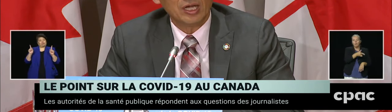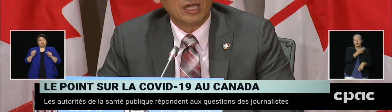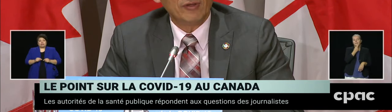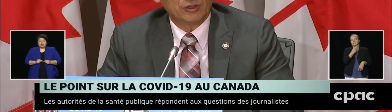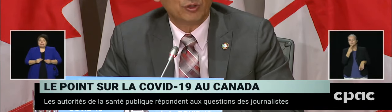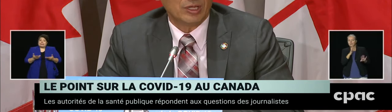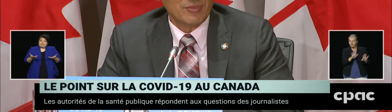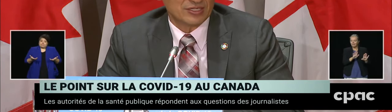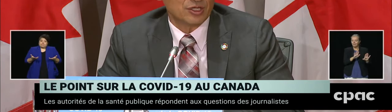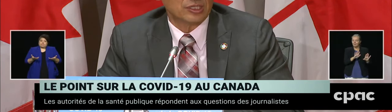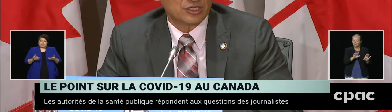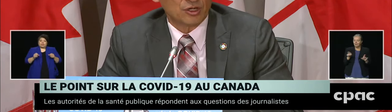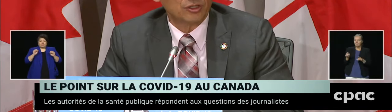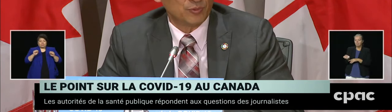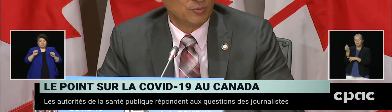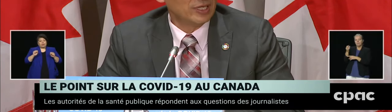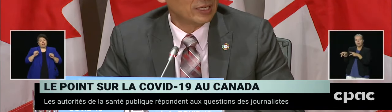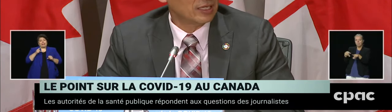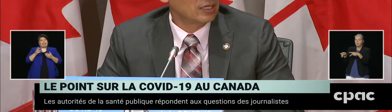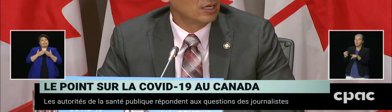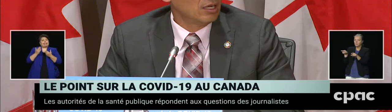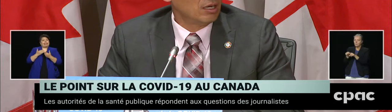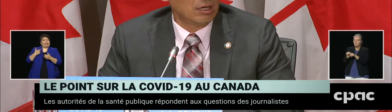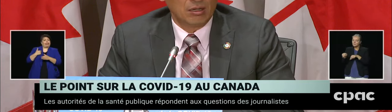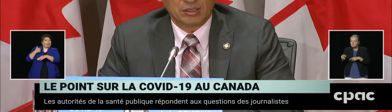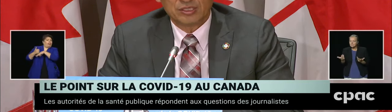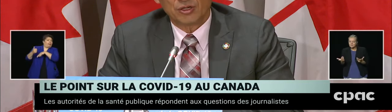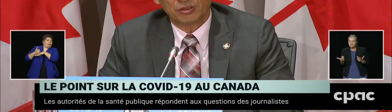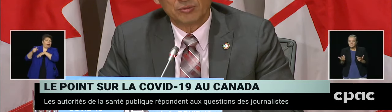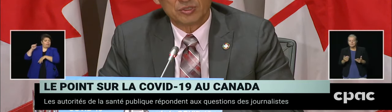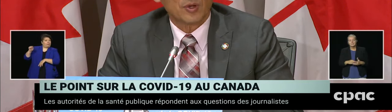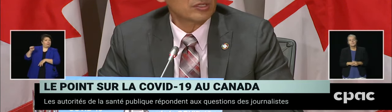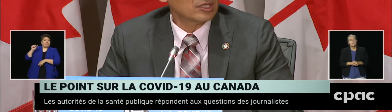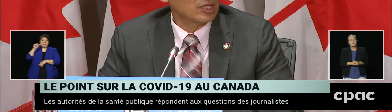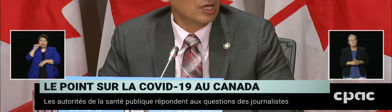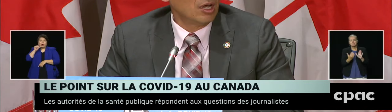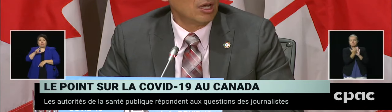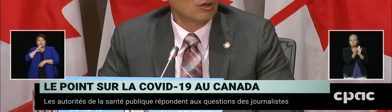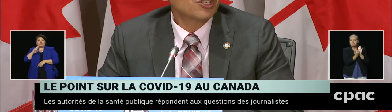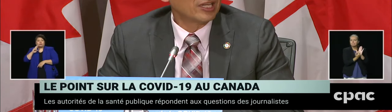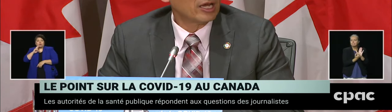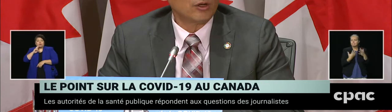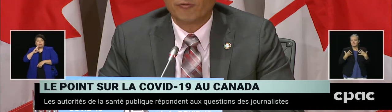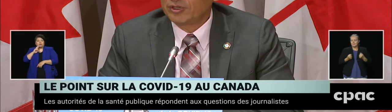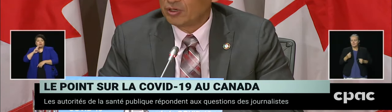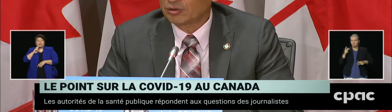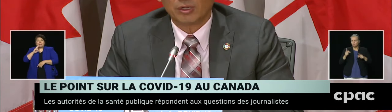SO IT MAY BE AN EASY TARGET TO